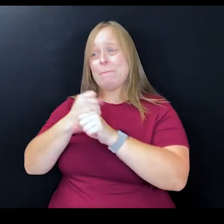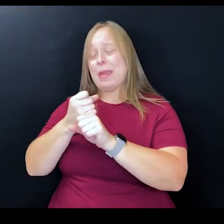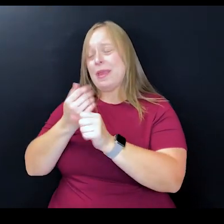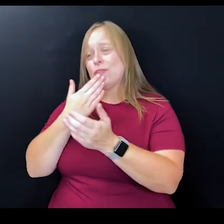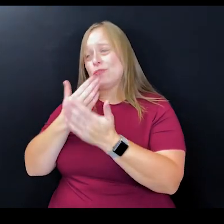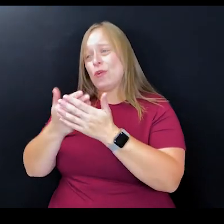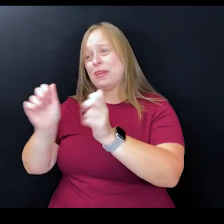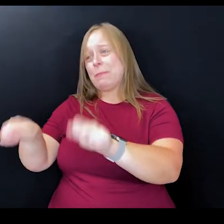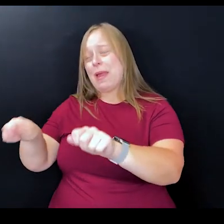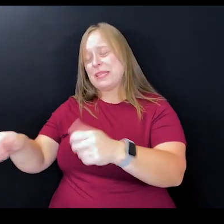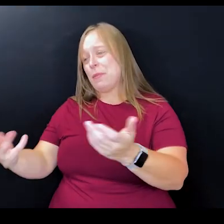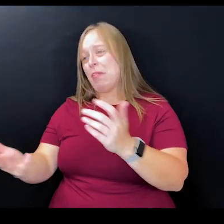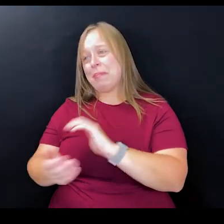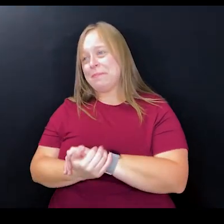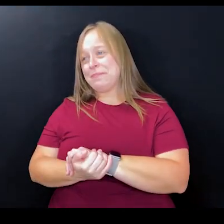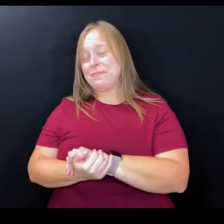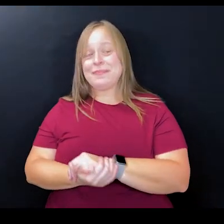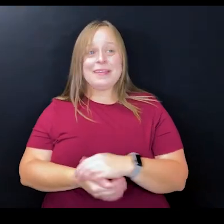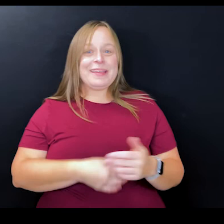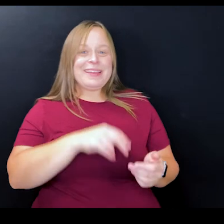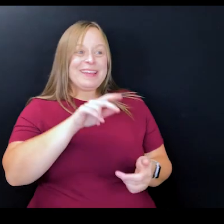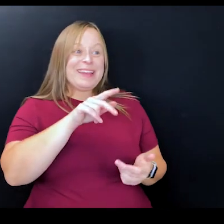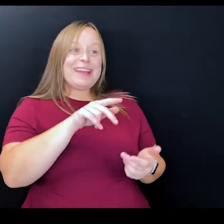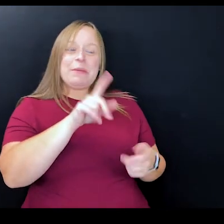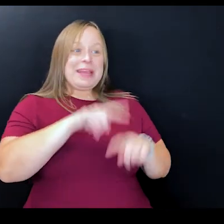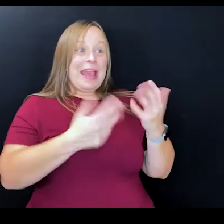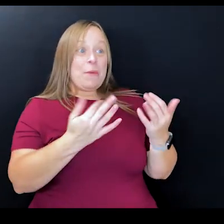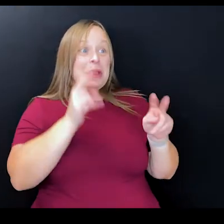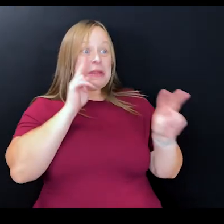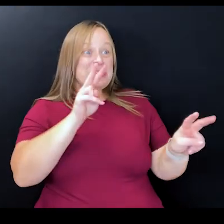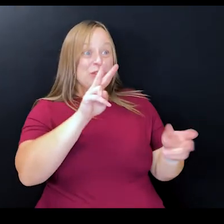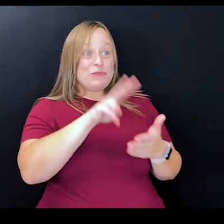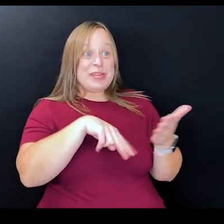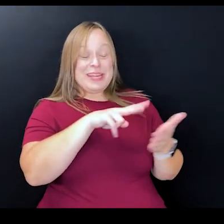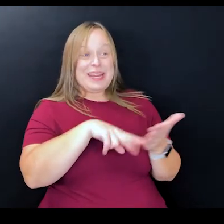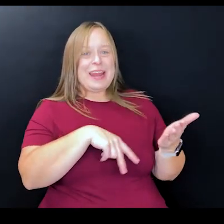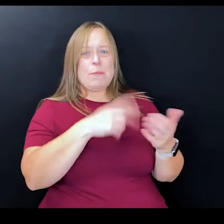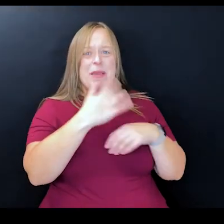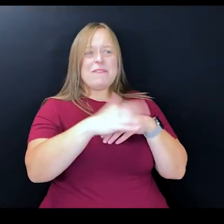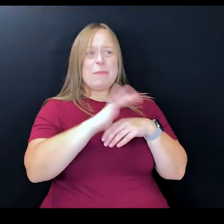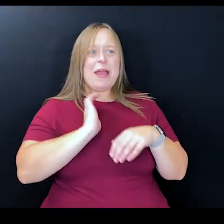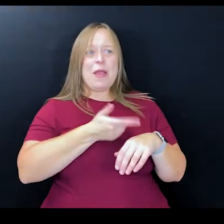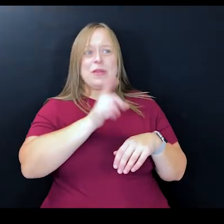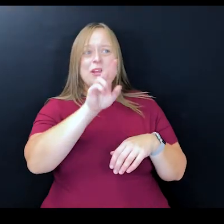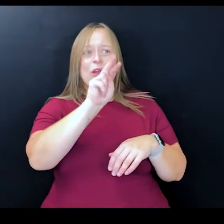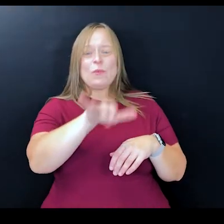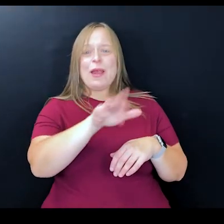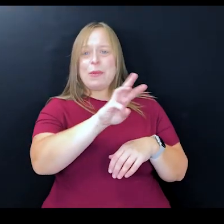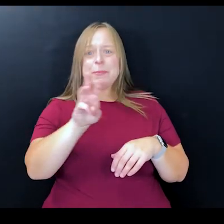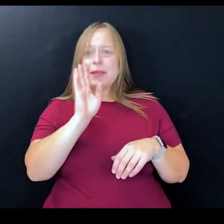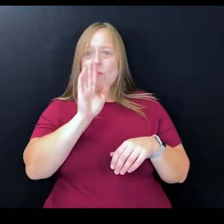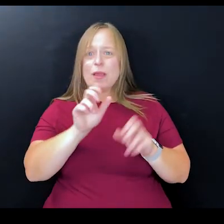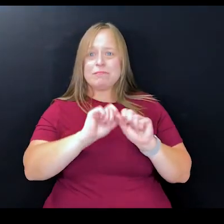as good as possible. We can't wait to read it. And it will certainly be available our DRNY website.